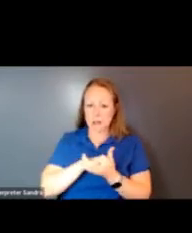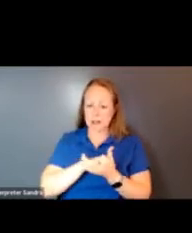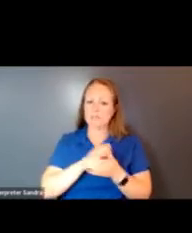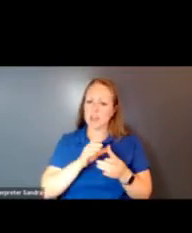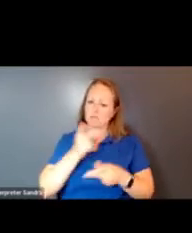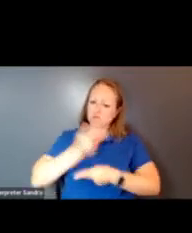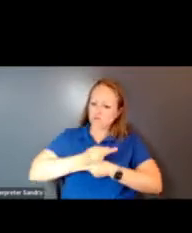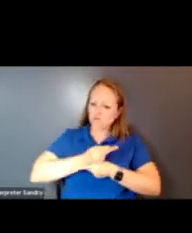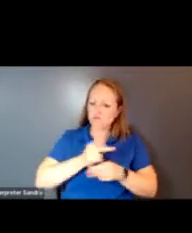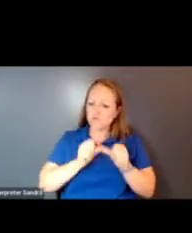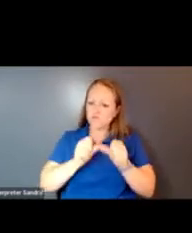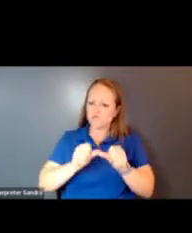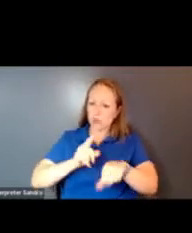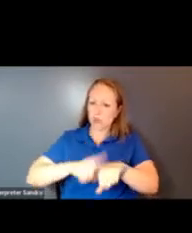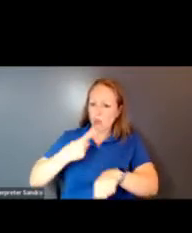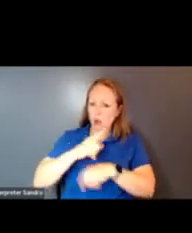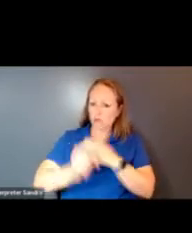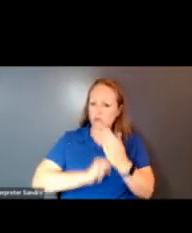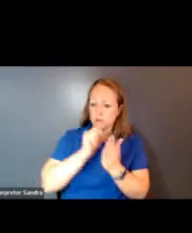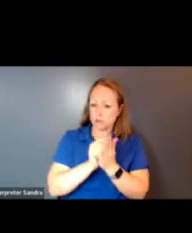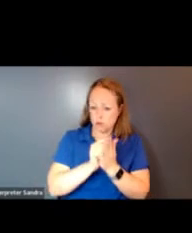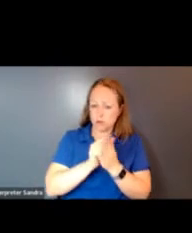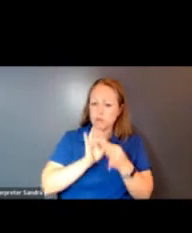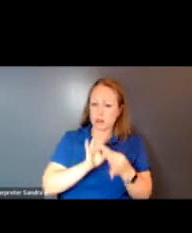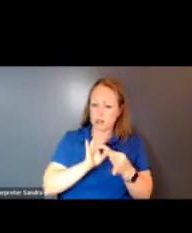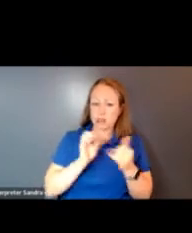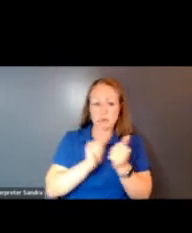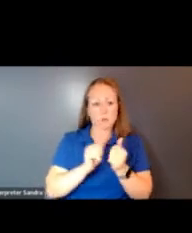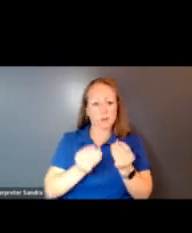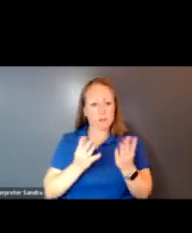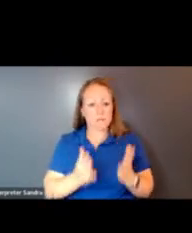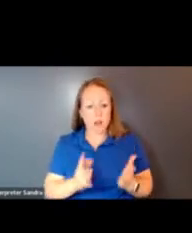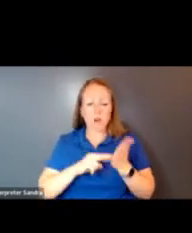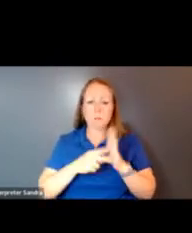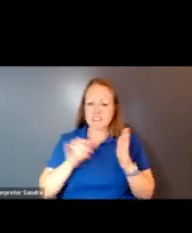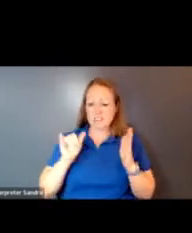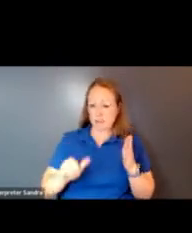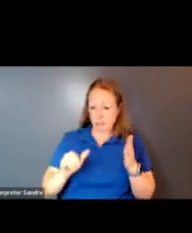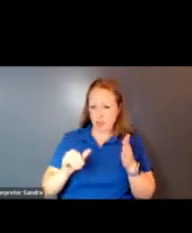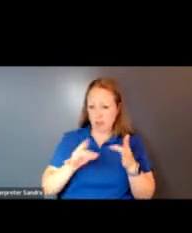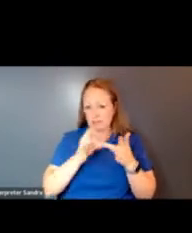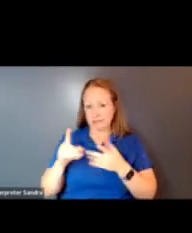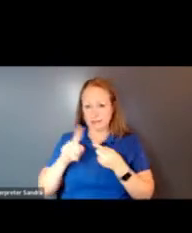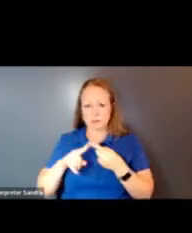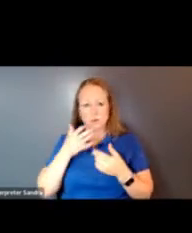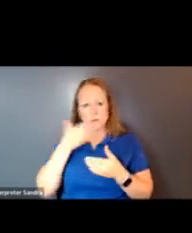providers because it results in better outcomes for supporting me, and it results in better